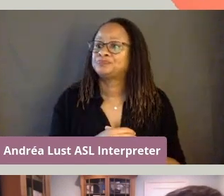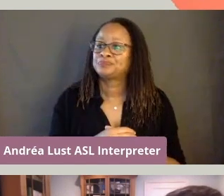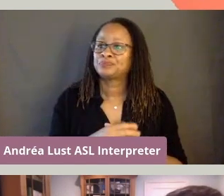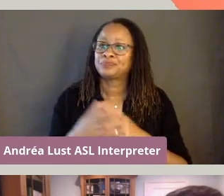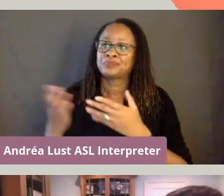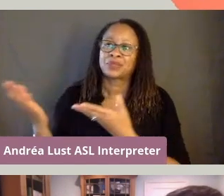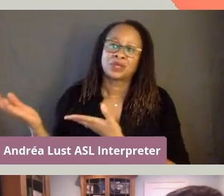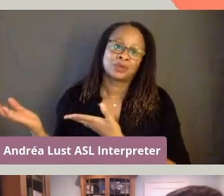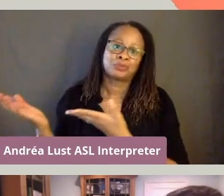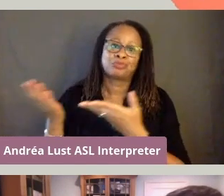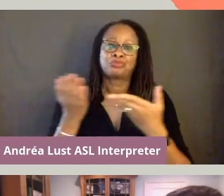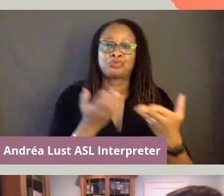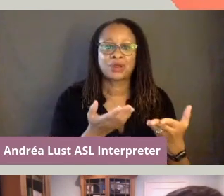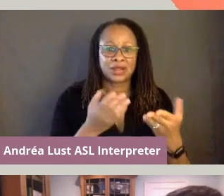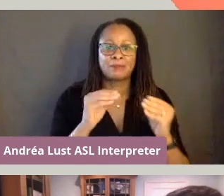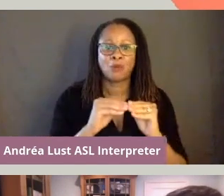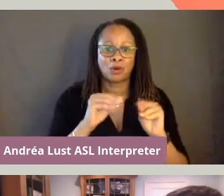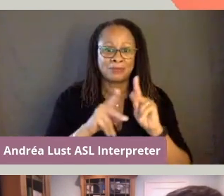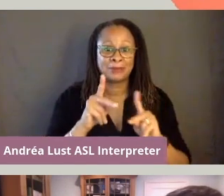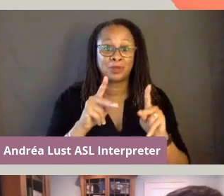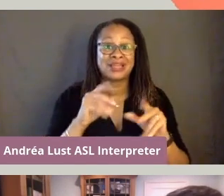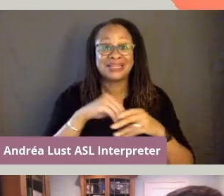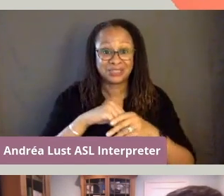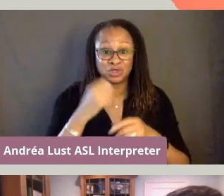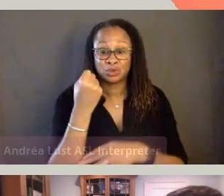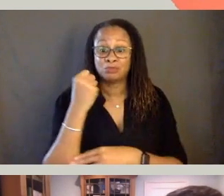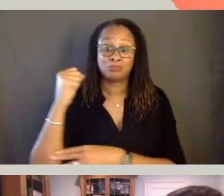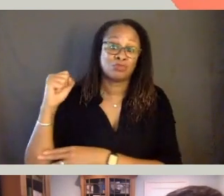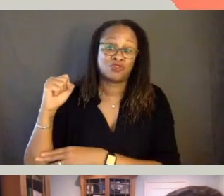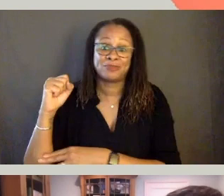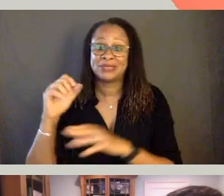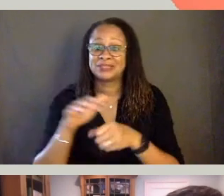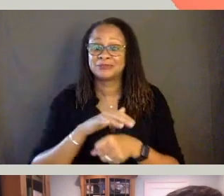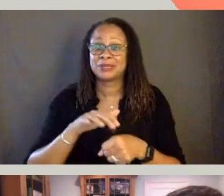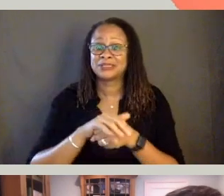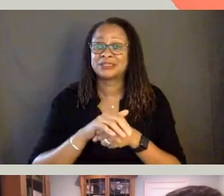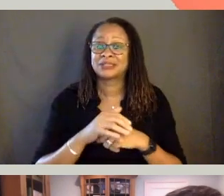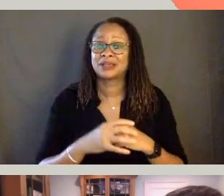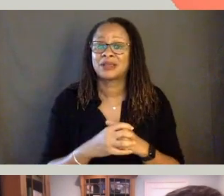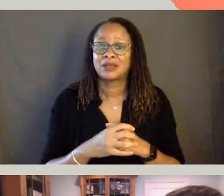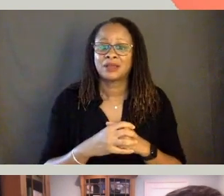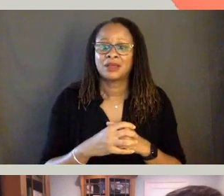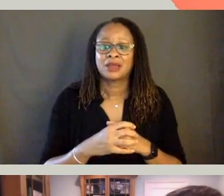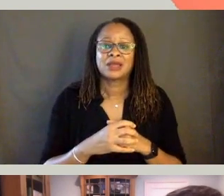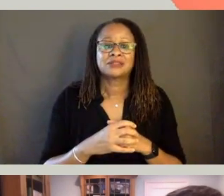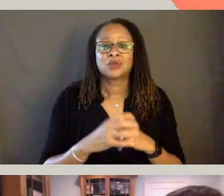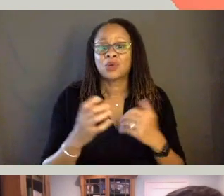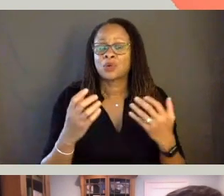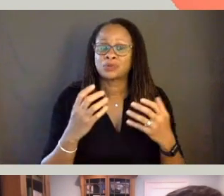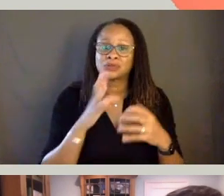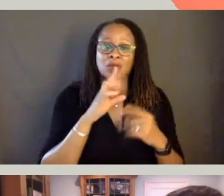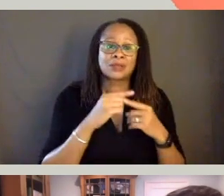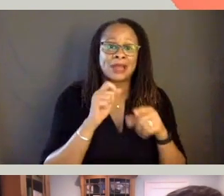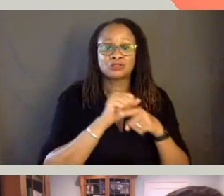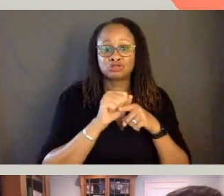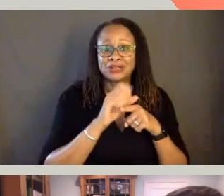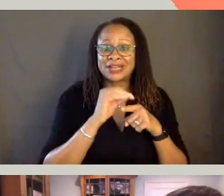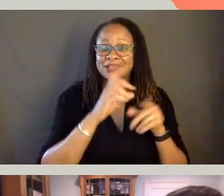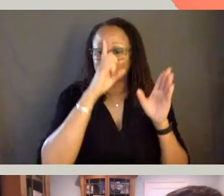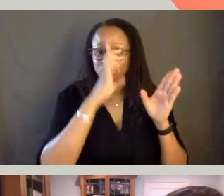to bring more people into movement space, but also like in terms of just like training and strategy